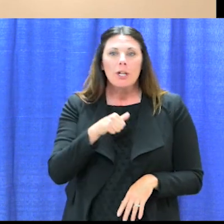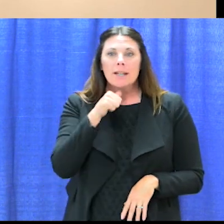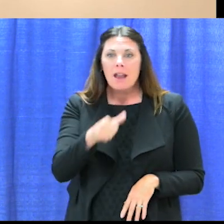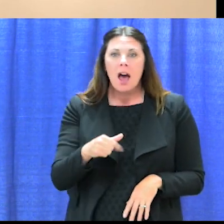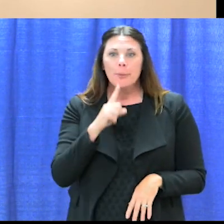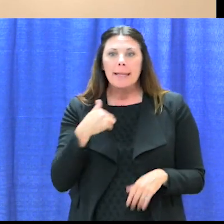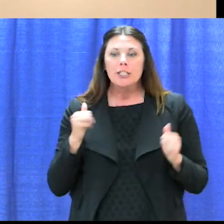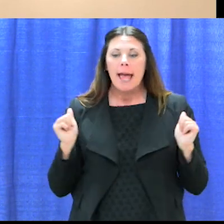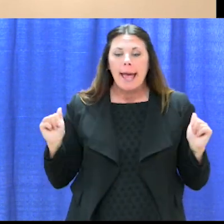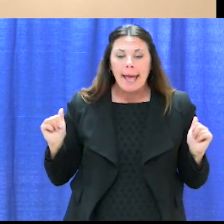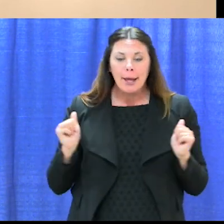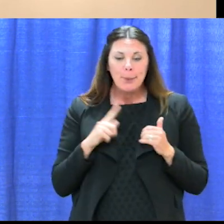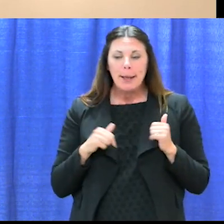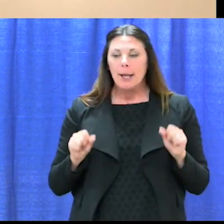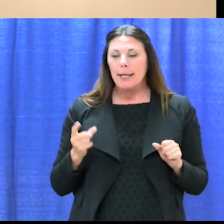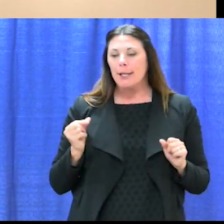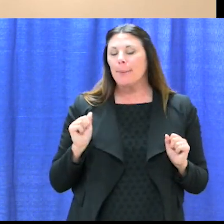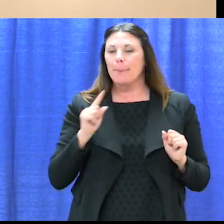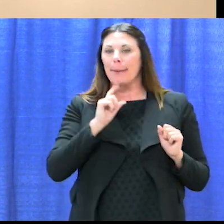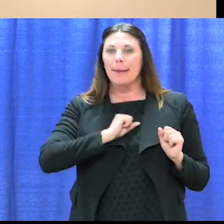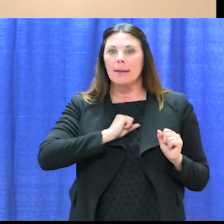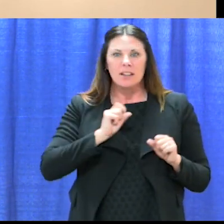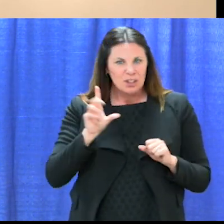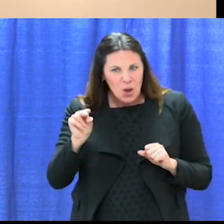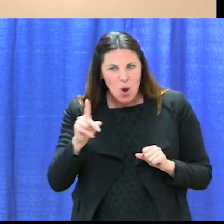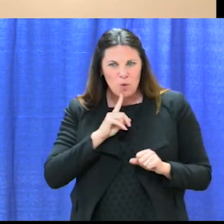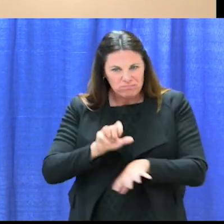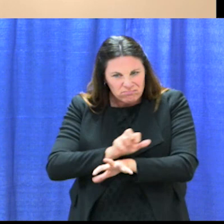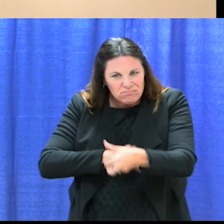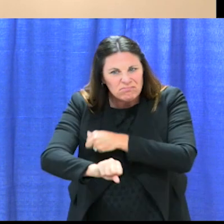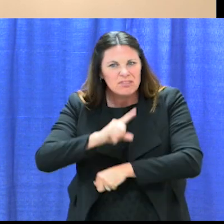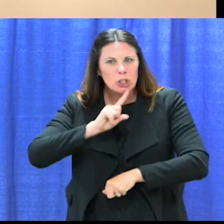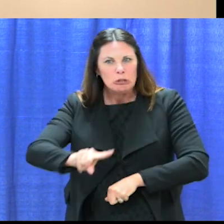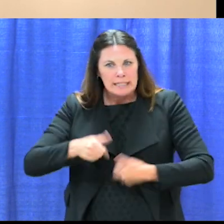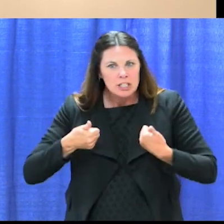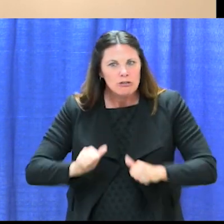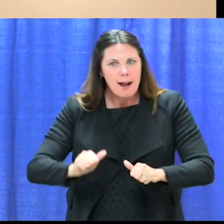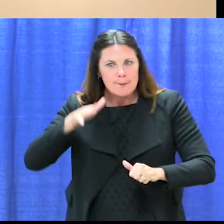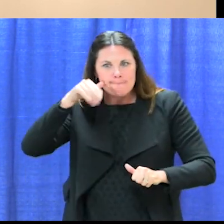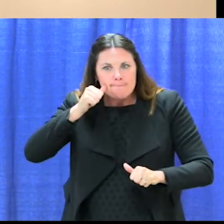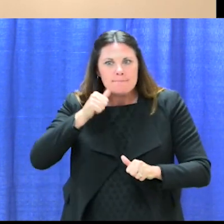working hard to do our part in a comprehensive manner in support of education for all our